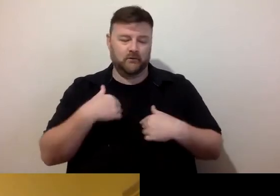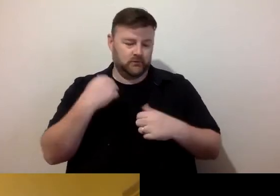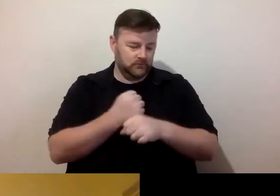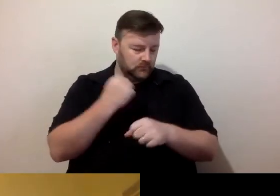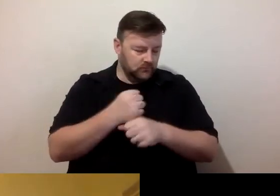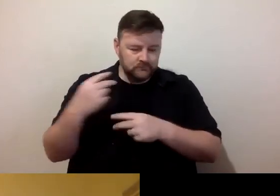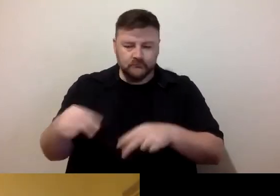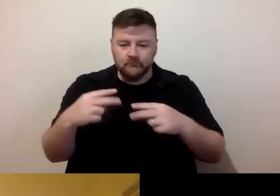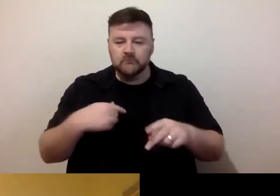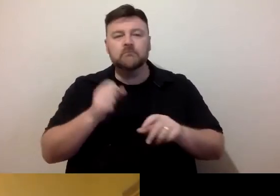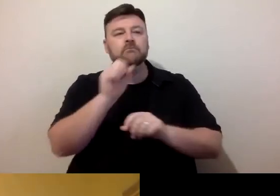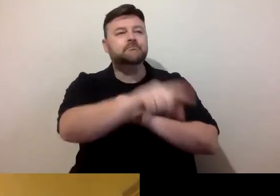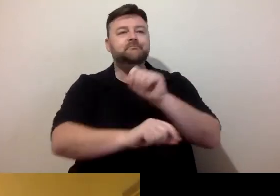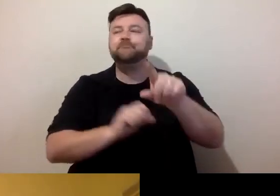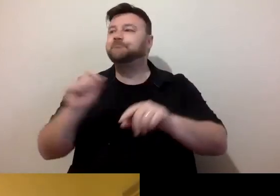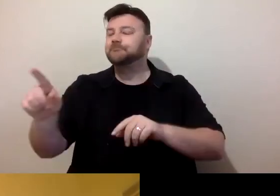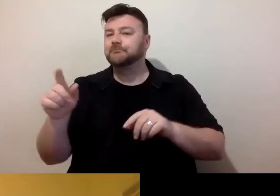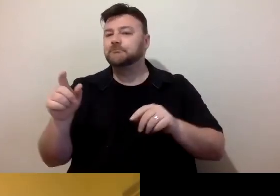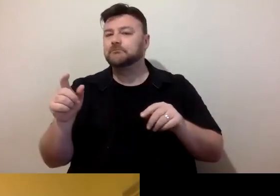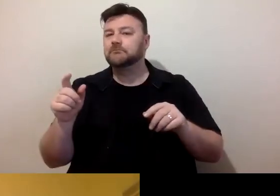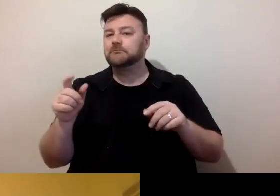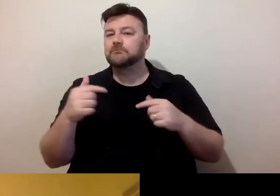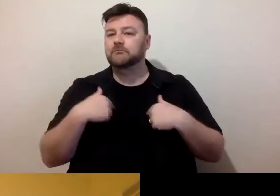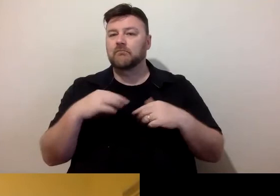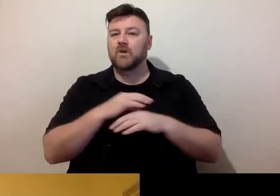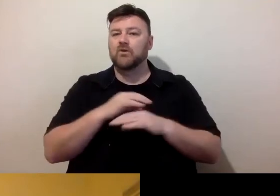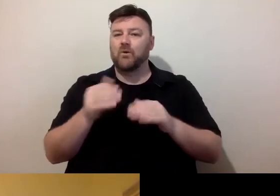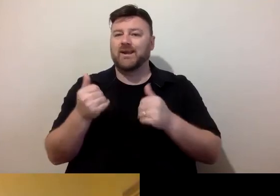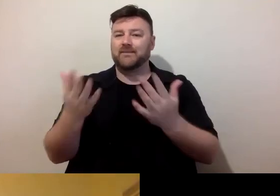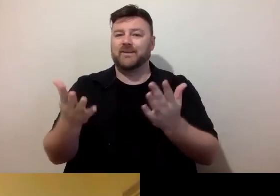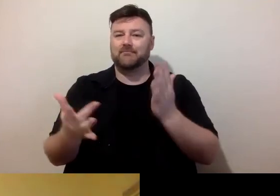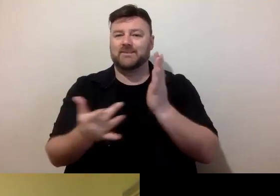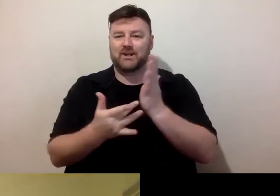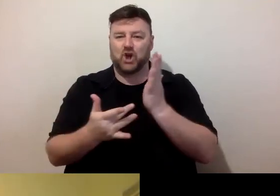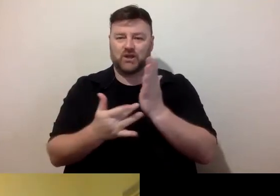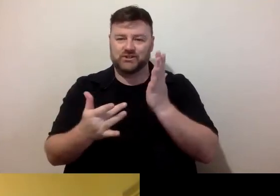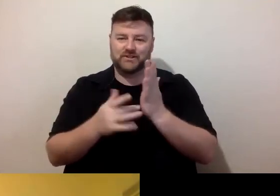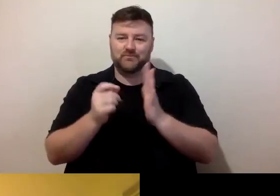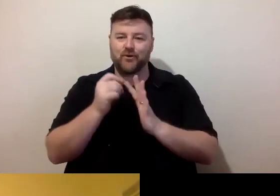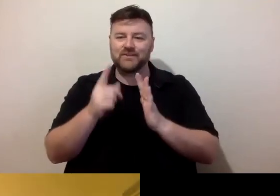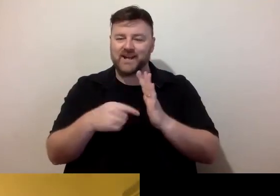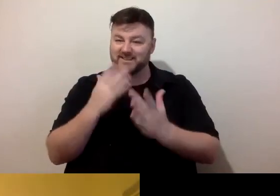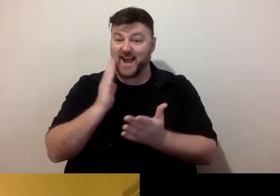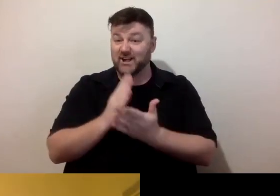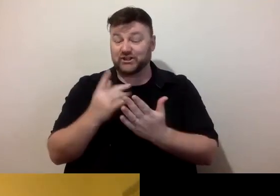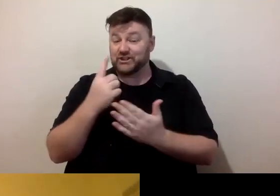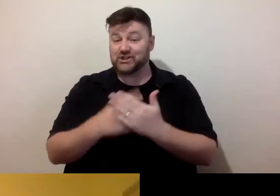somebody, I'm not sending them a technology project - I'm just sending them a dance piece, and it's no different than when we made the